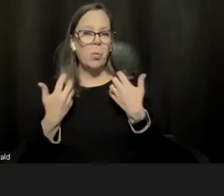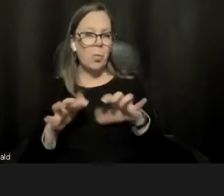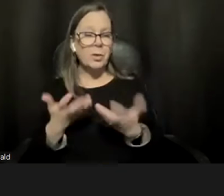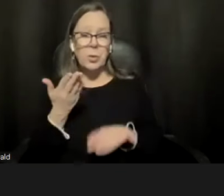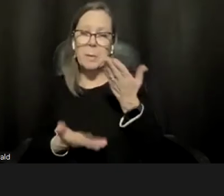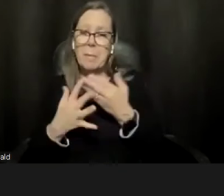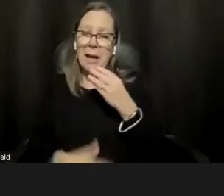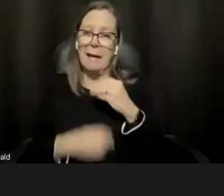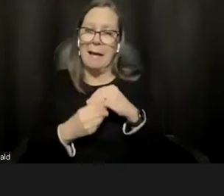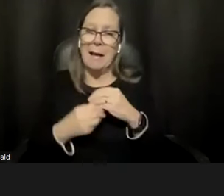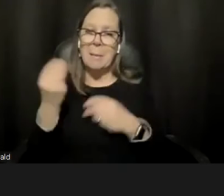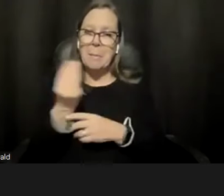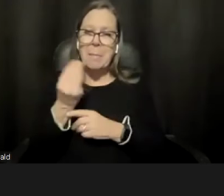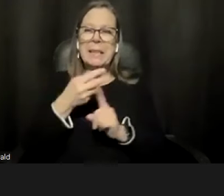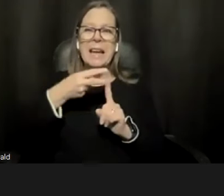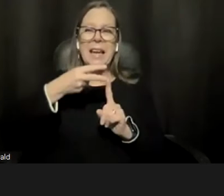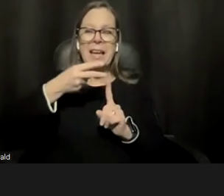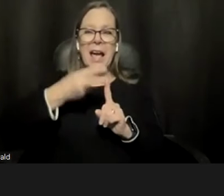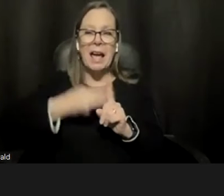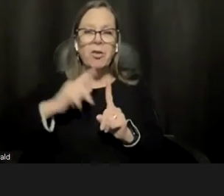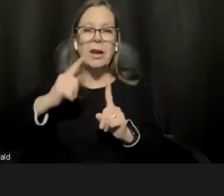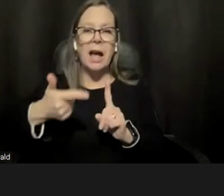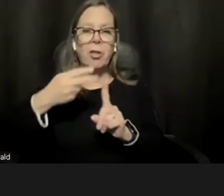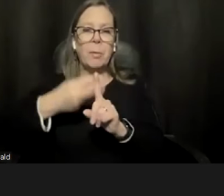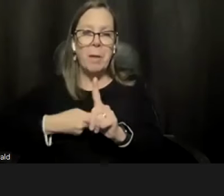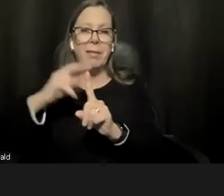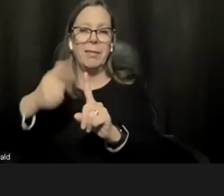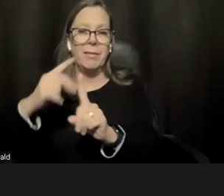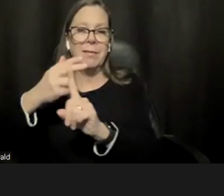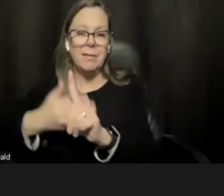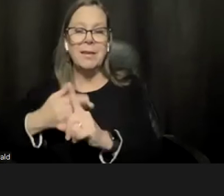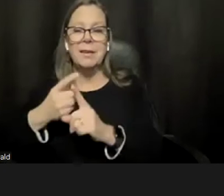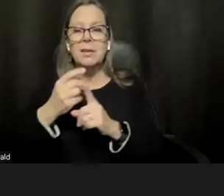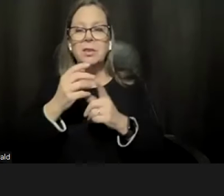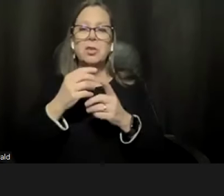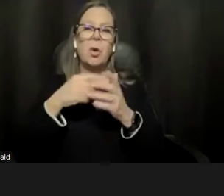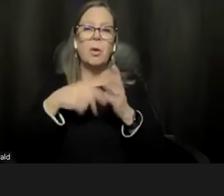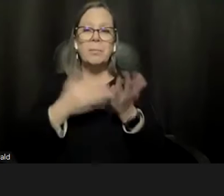month. Instead of having one meeting, we would have two in that month and if you can't make the